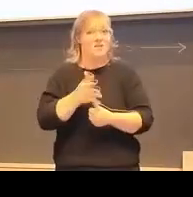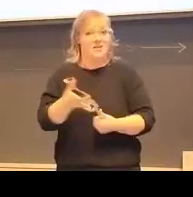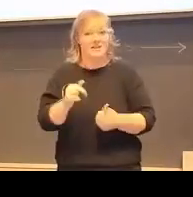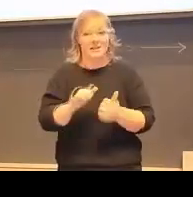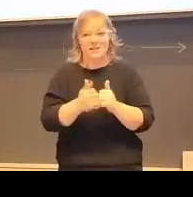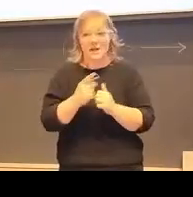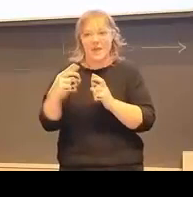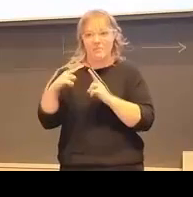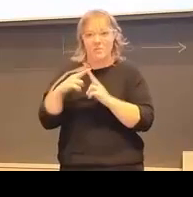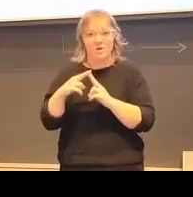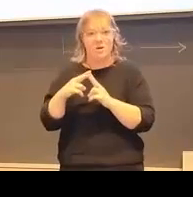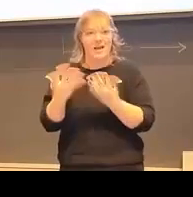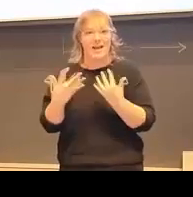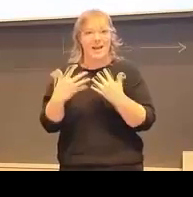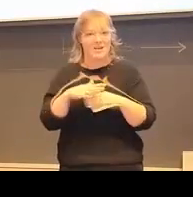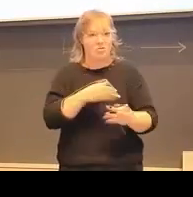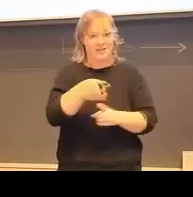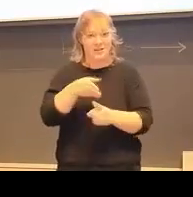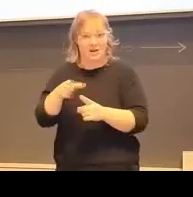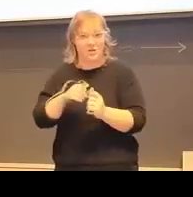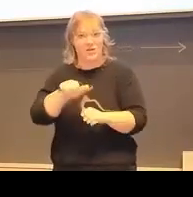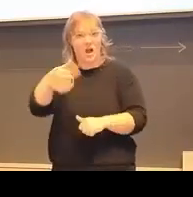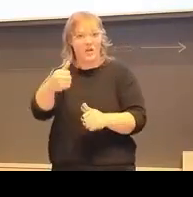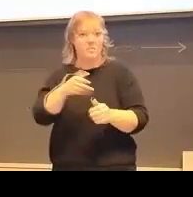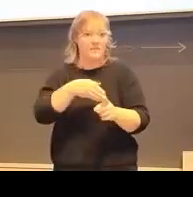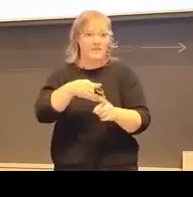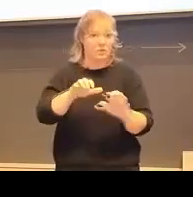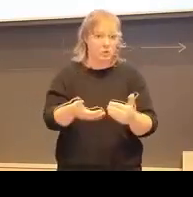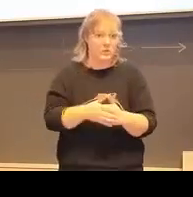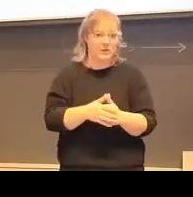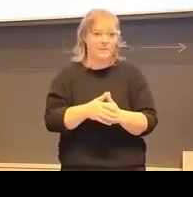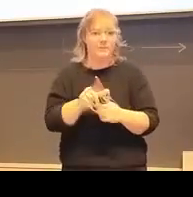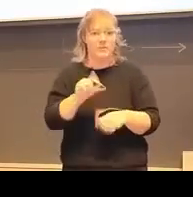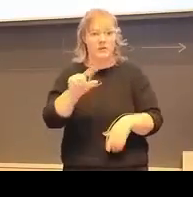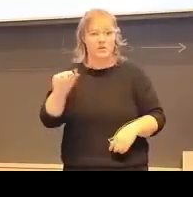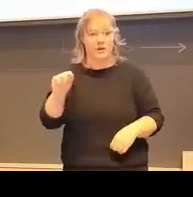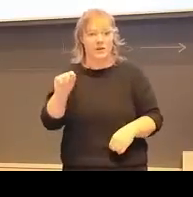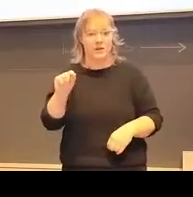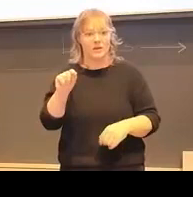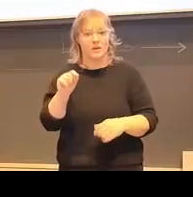interdisciplinarily with other professional groups in 2020 we began delivering pandemic